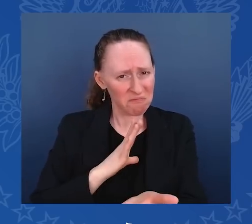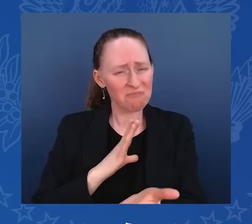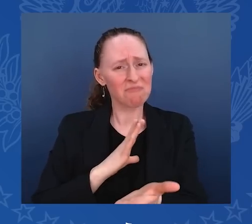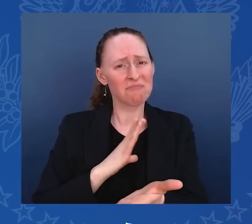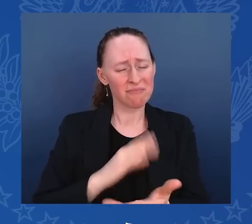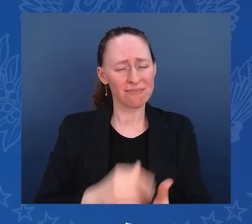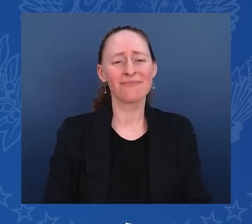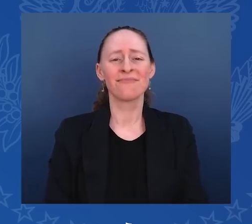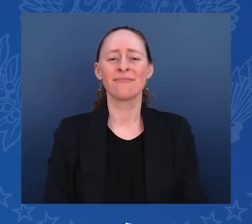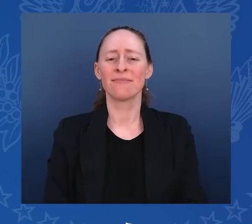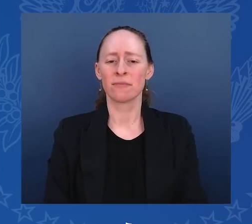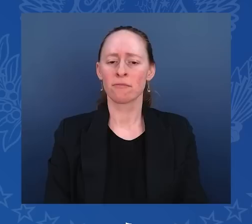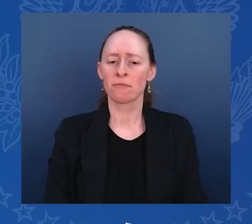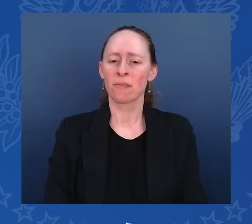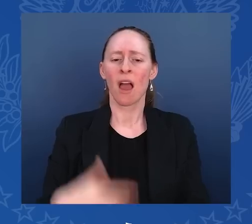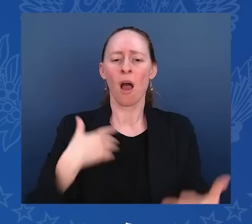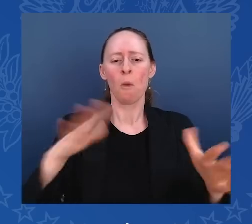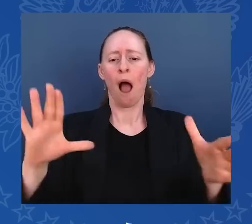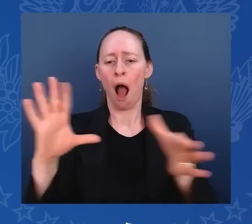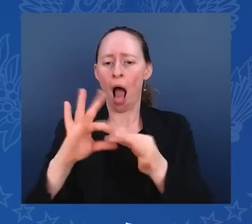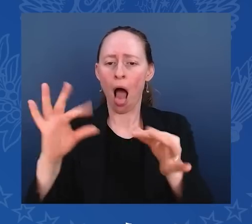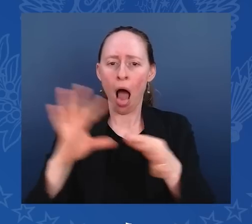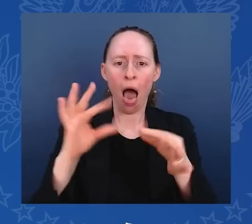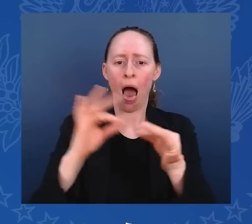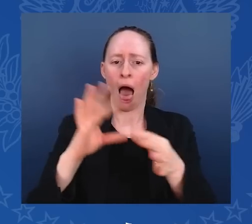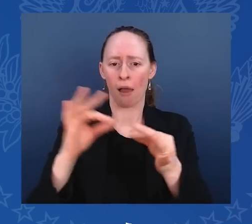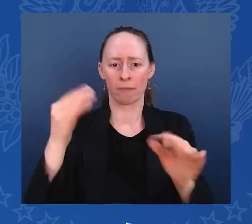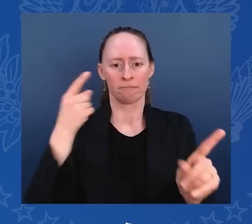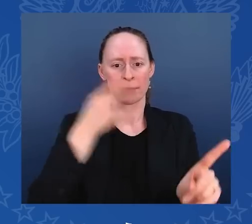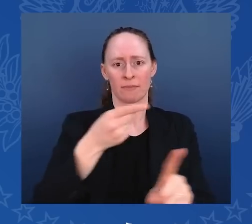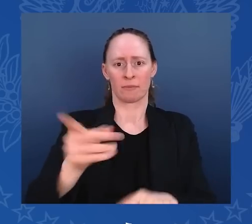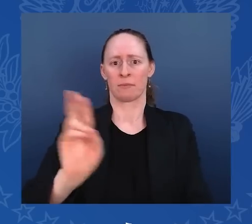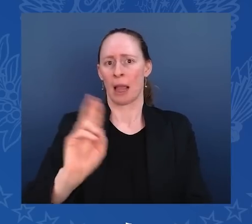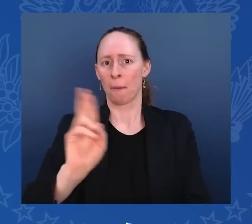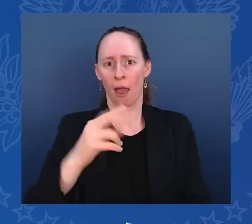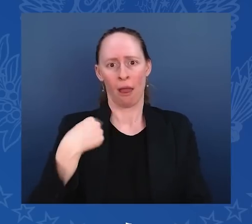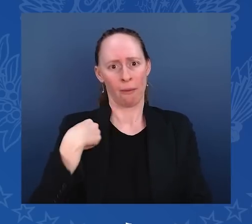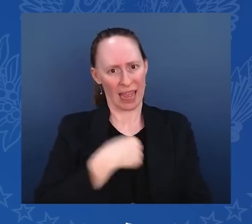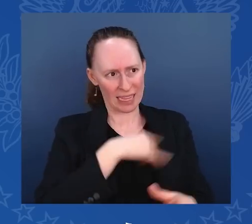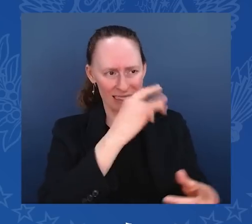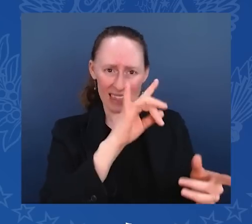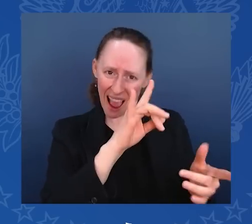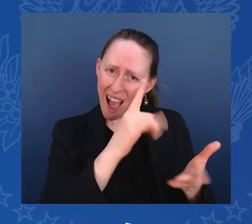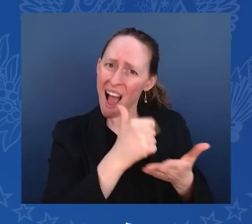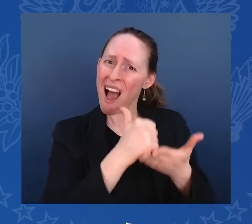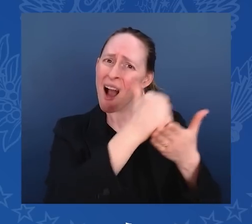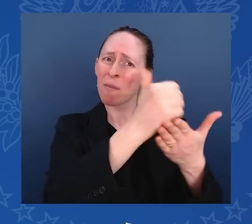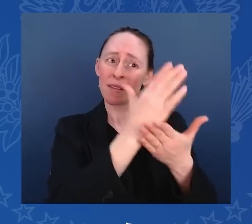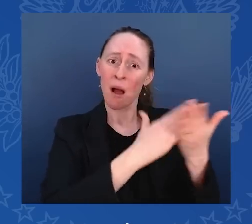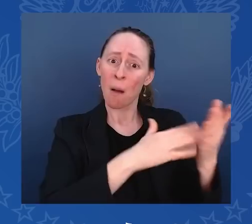in Indiana, Oklahoma, South Dakota, and Texas. But they're -- also got appointed, and they're not Democrats, but they're --